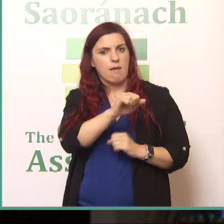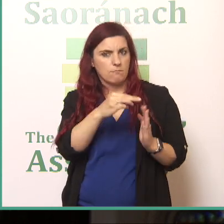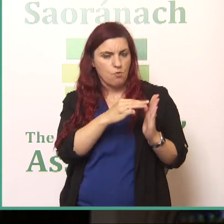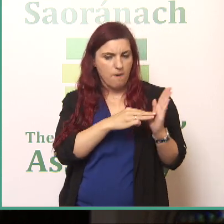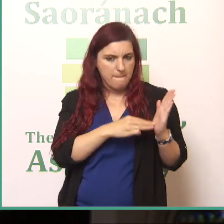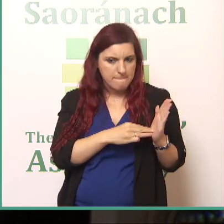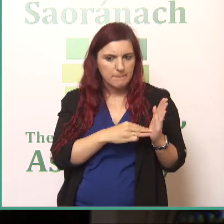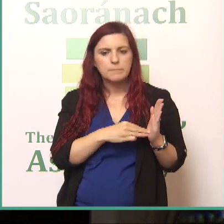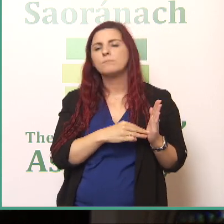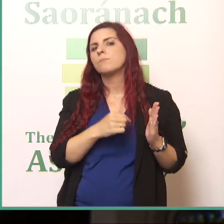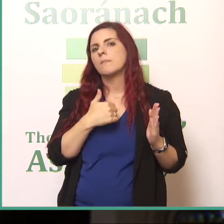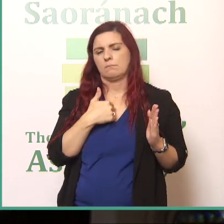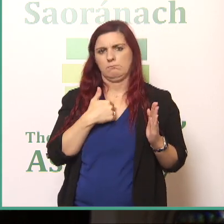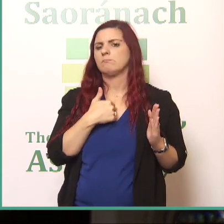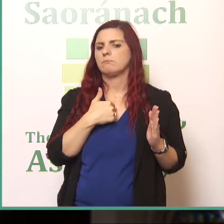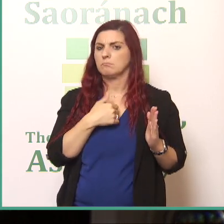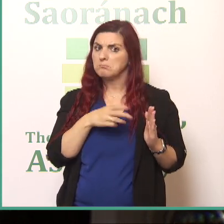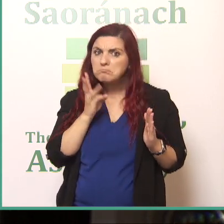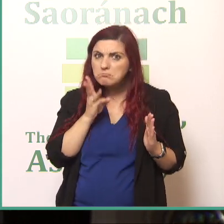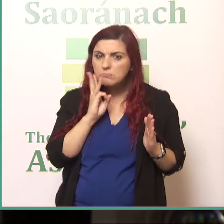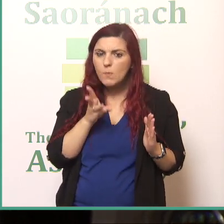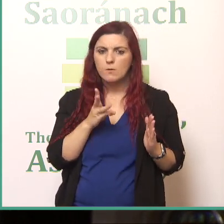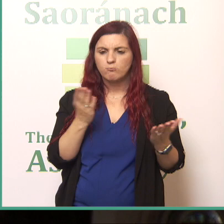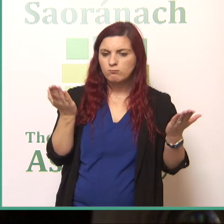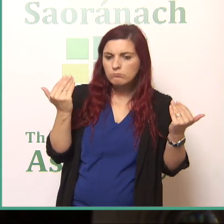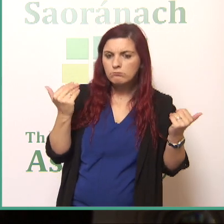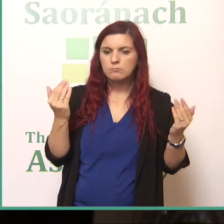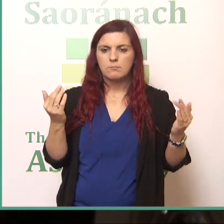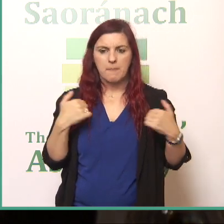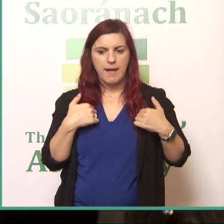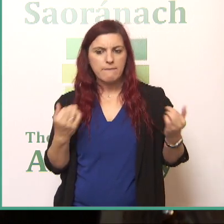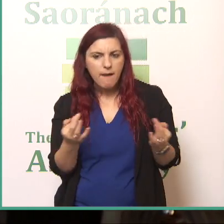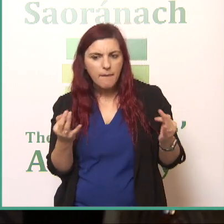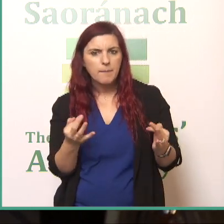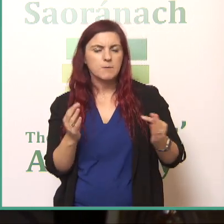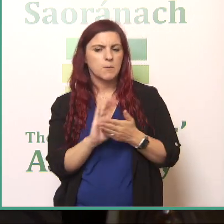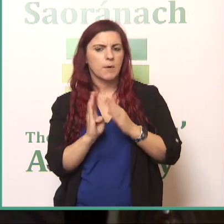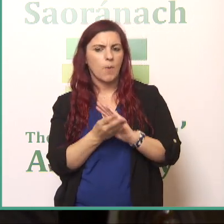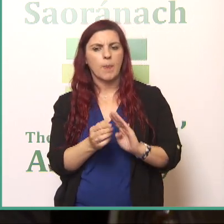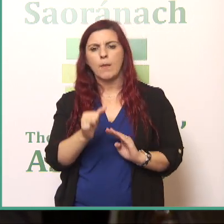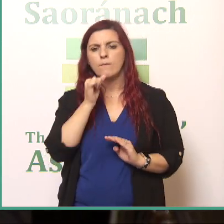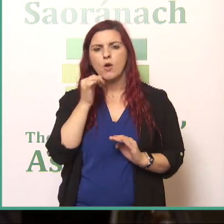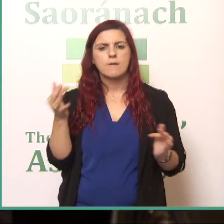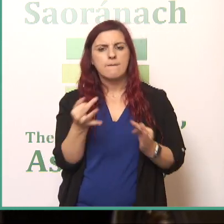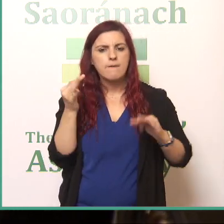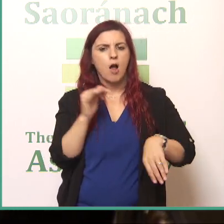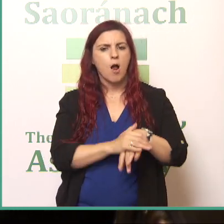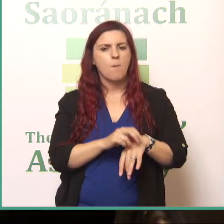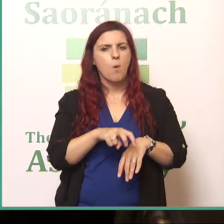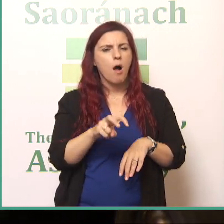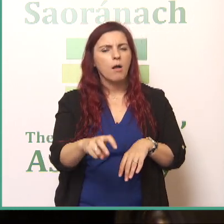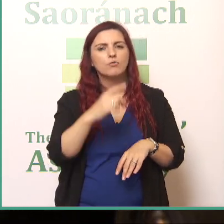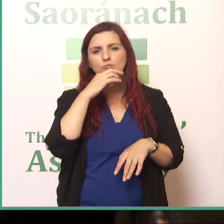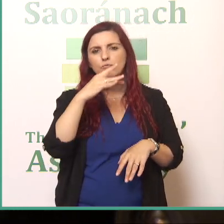and I was very willing to allow our farm to be the first firearm walk river Farm walk in that area